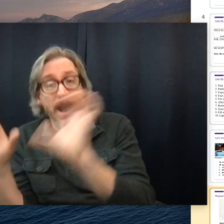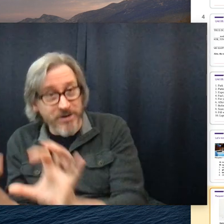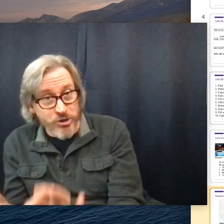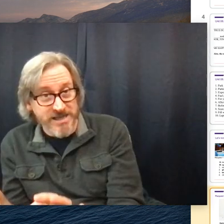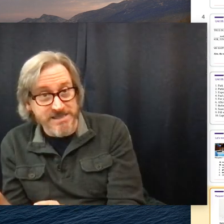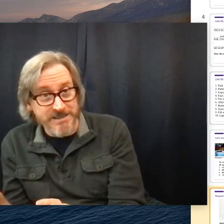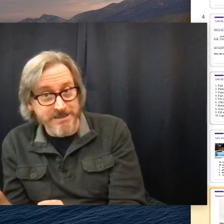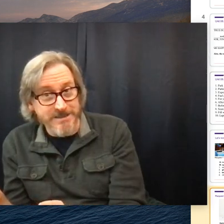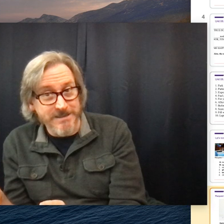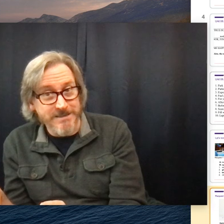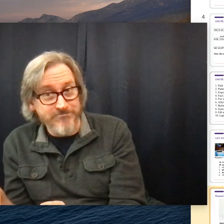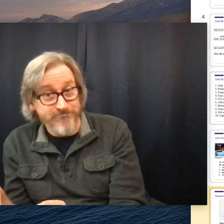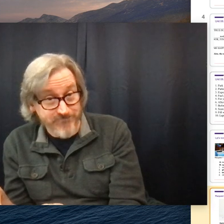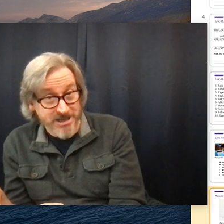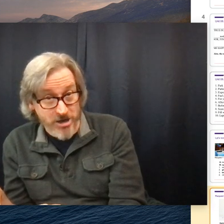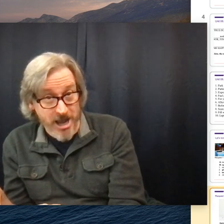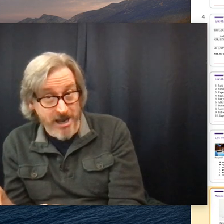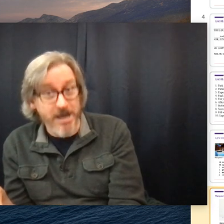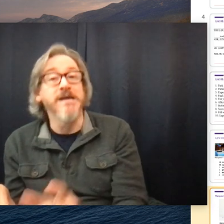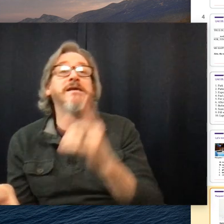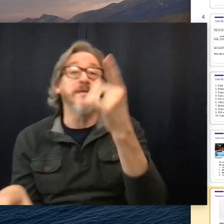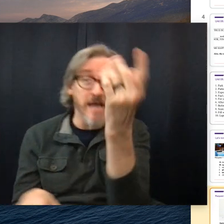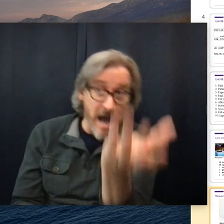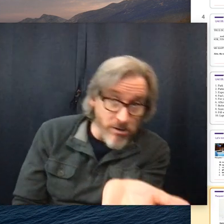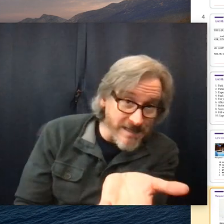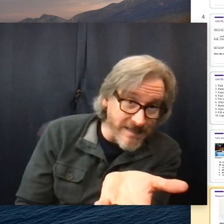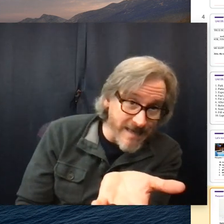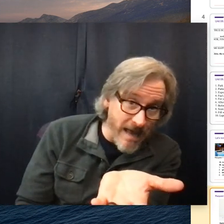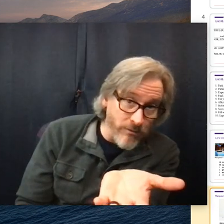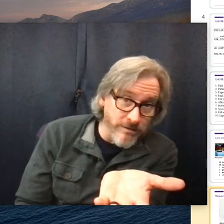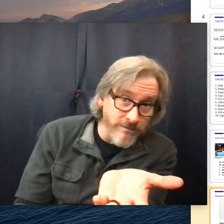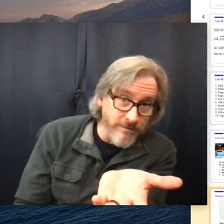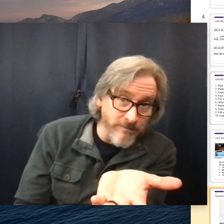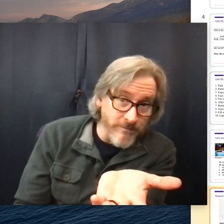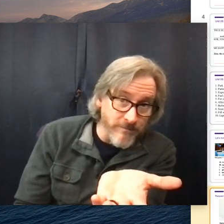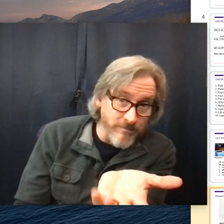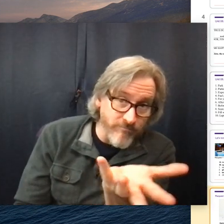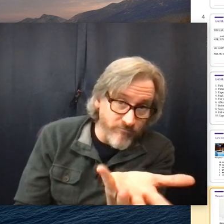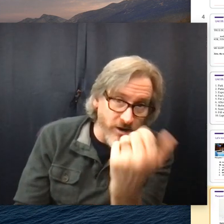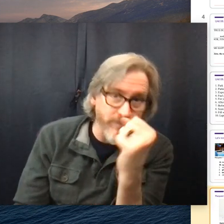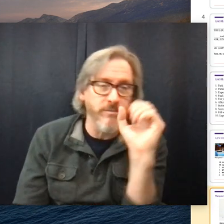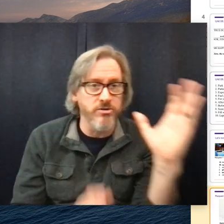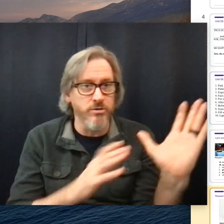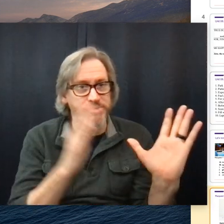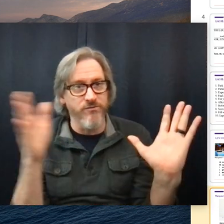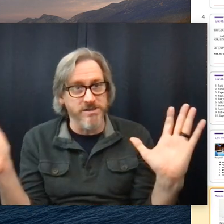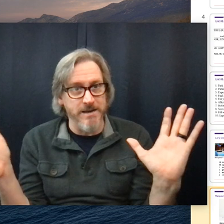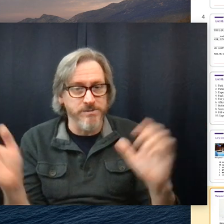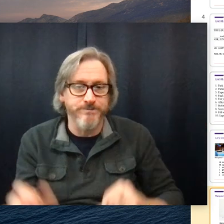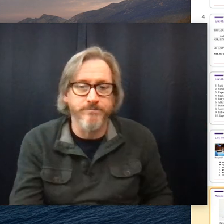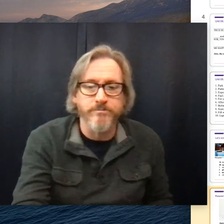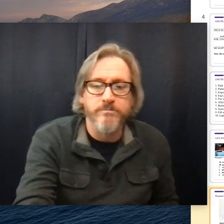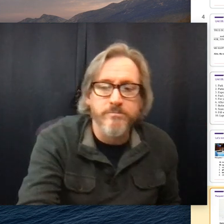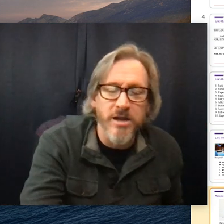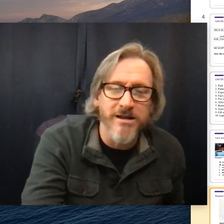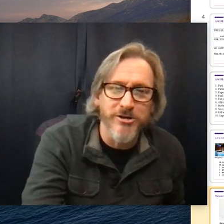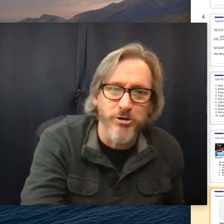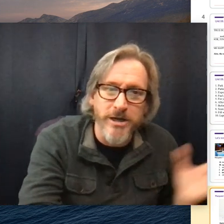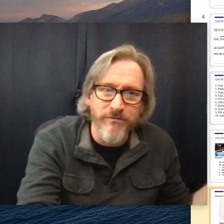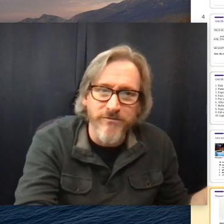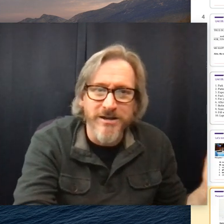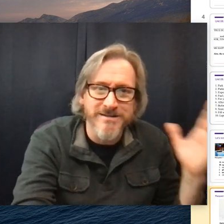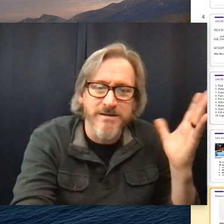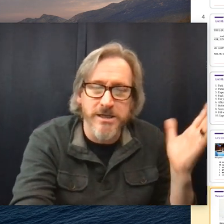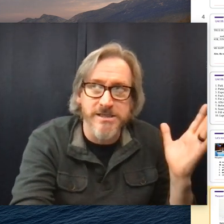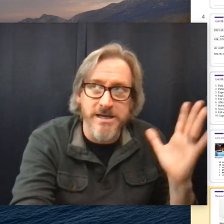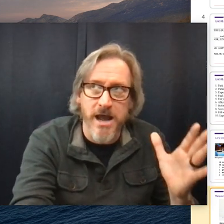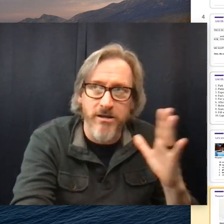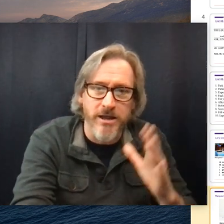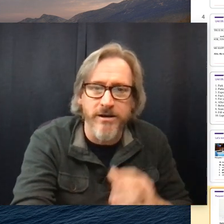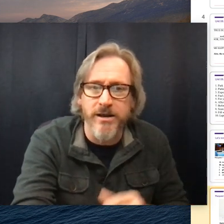I'm G to do this okay how does that sound so those are the four steps grief is denial and